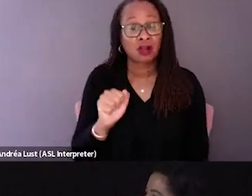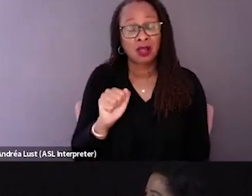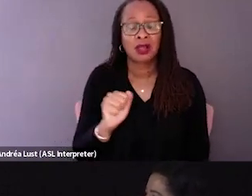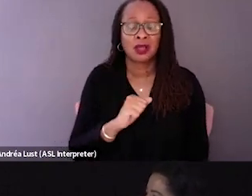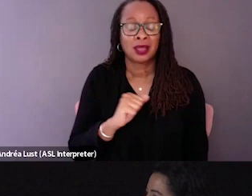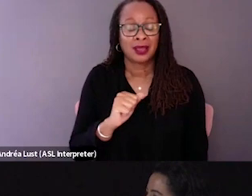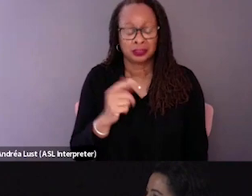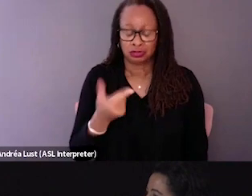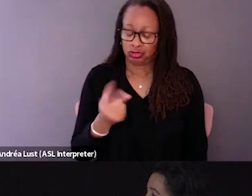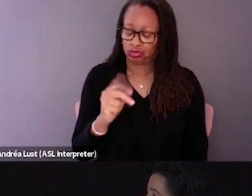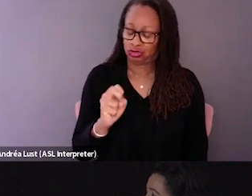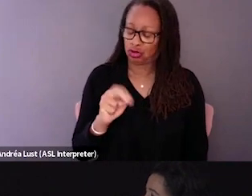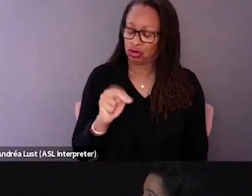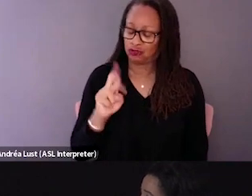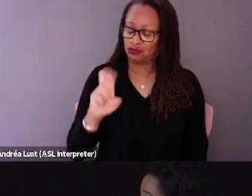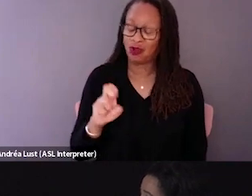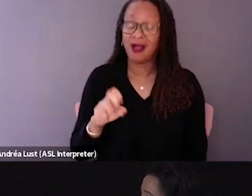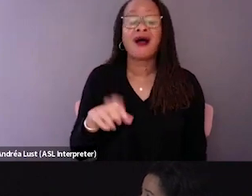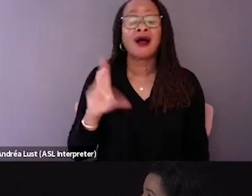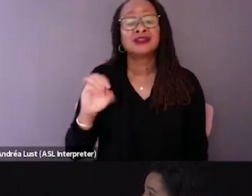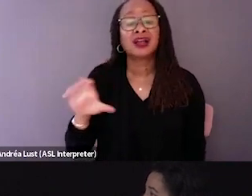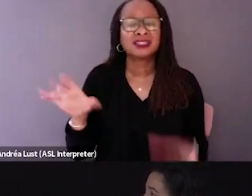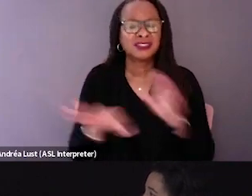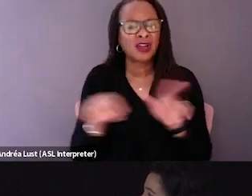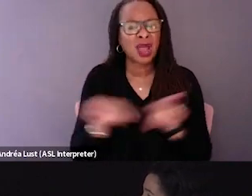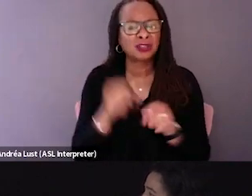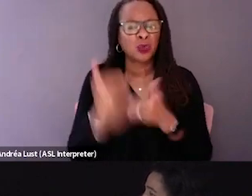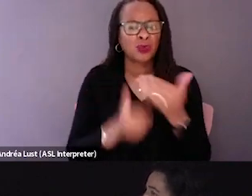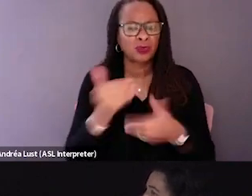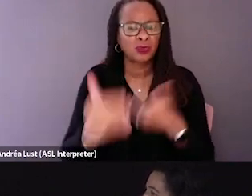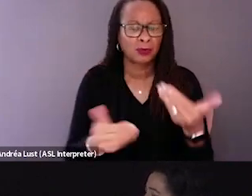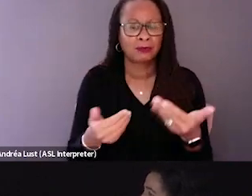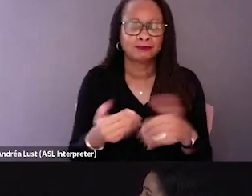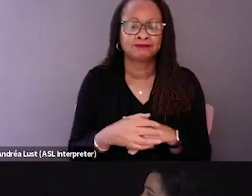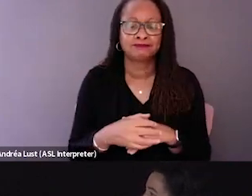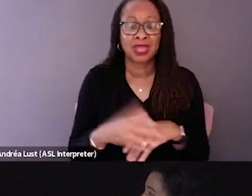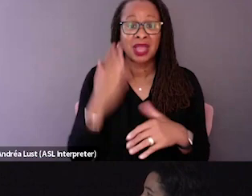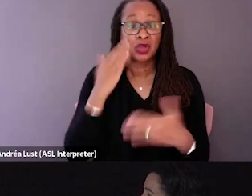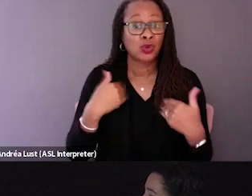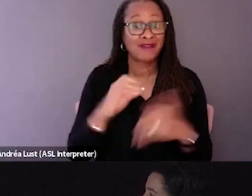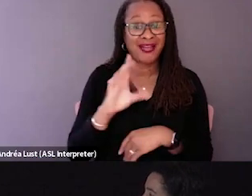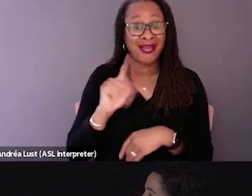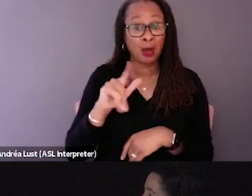documentary is often found along the way. I know you probably have an outline or a script or ideas,